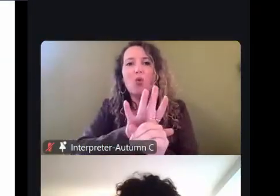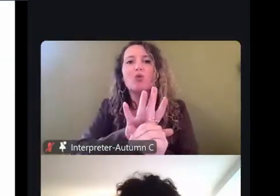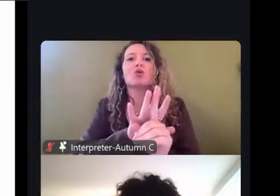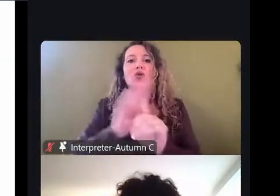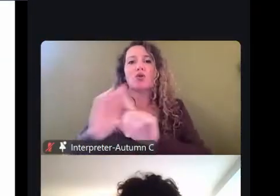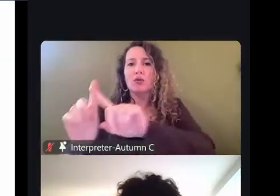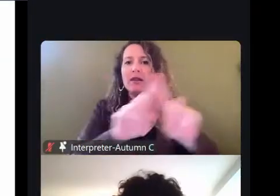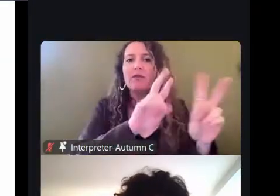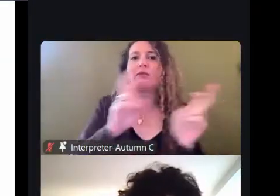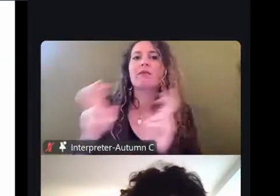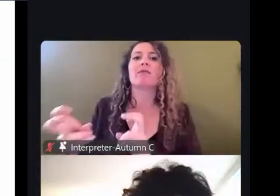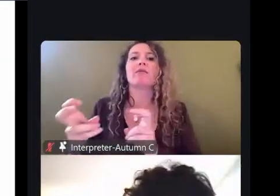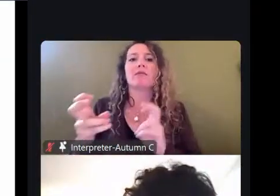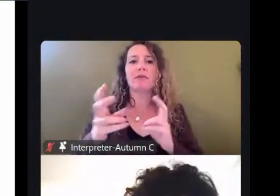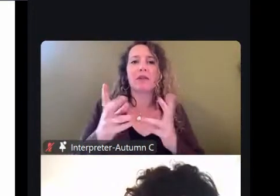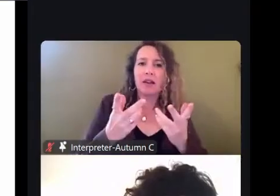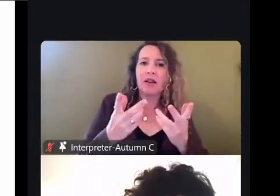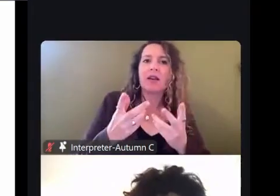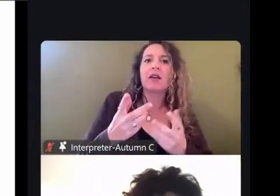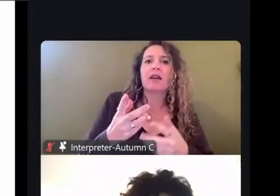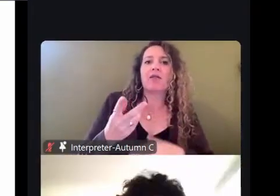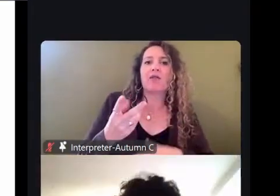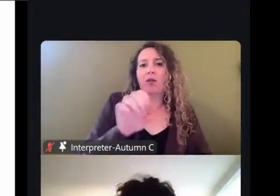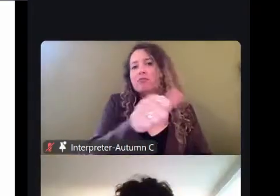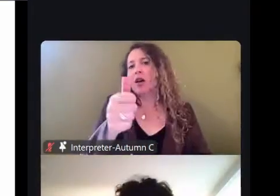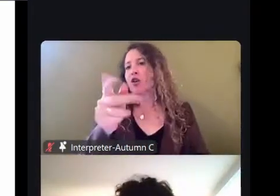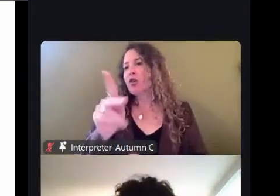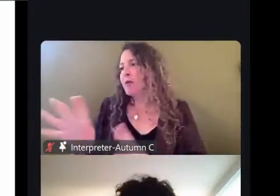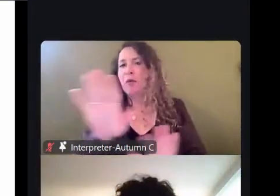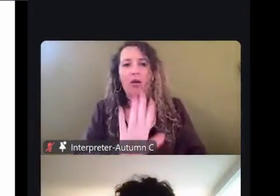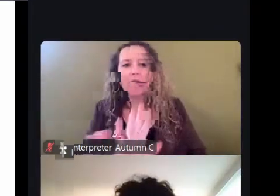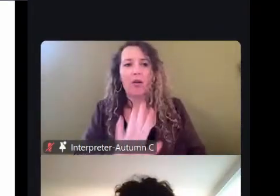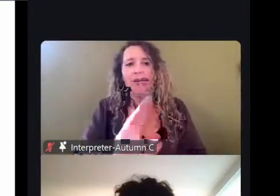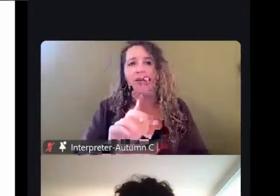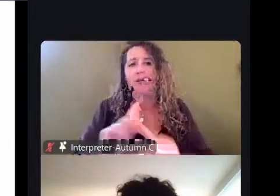and policy. So first I want to tell you a little bit